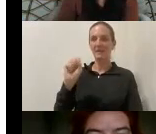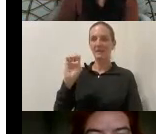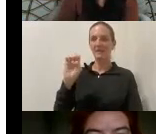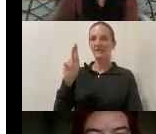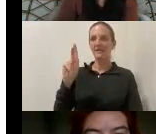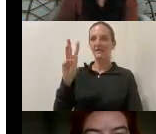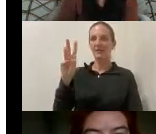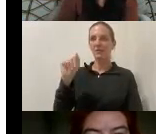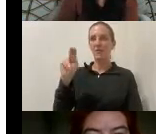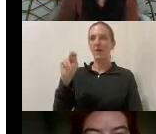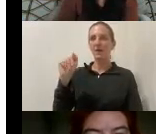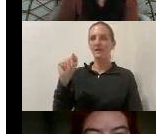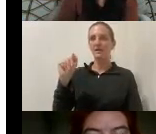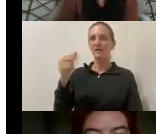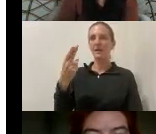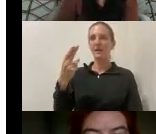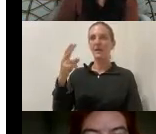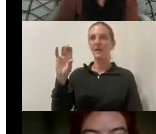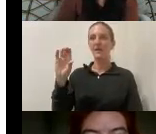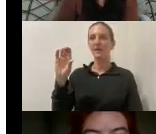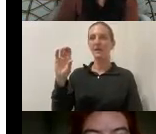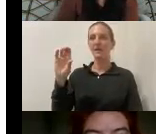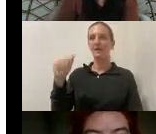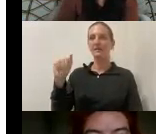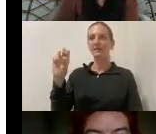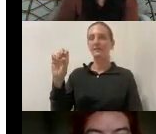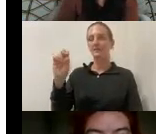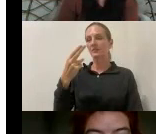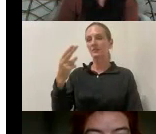My English name is Shelby, feel free to use either or I'm fine with whatever.